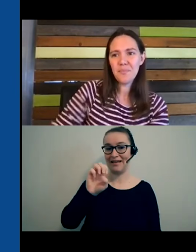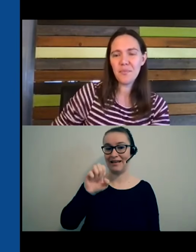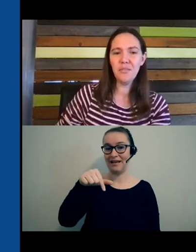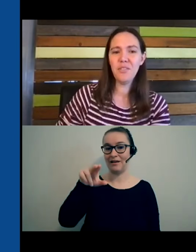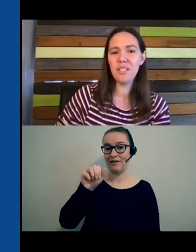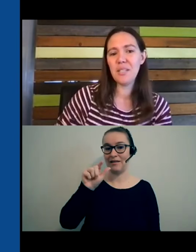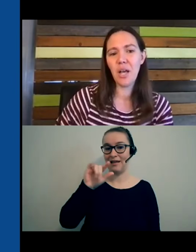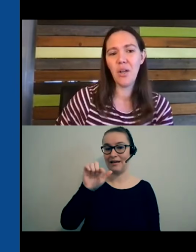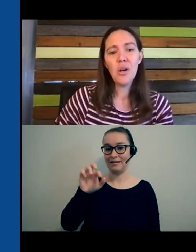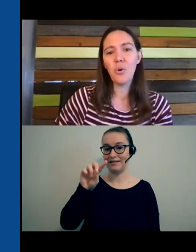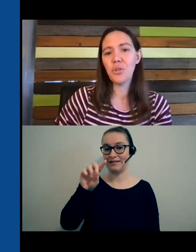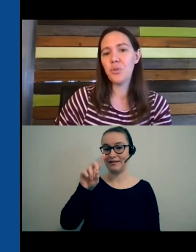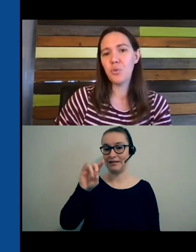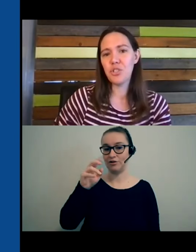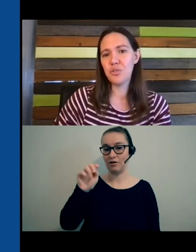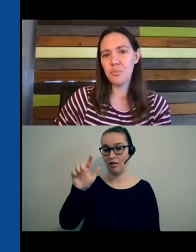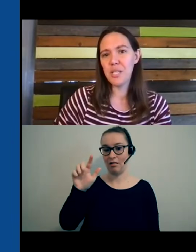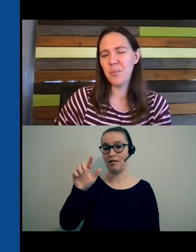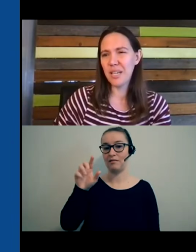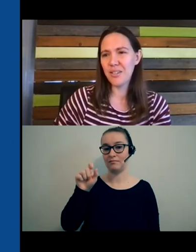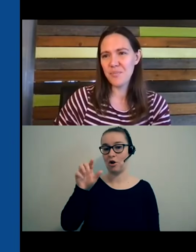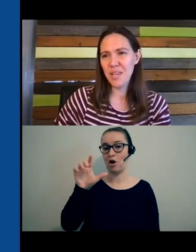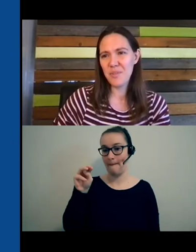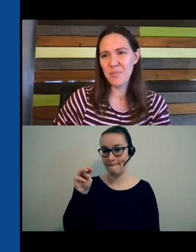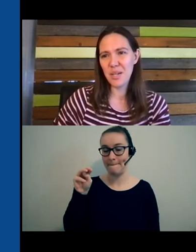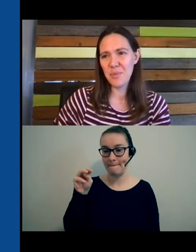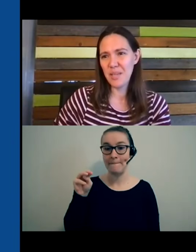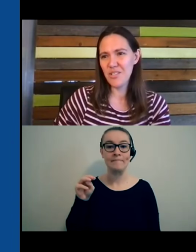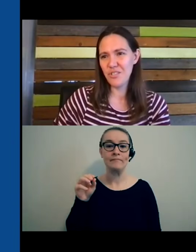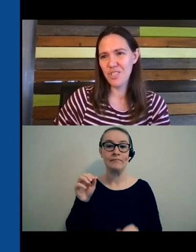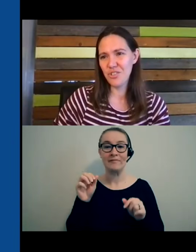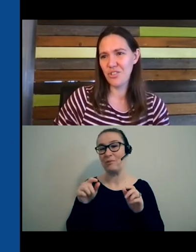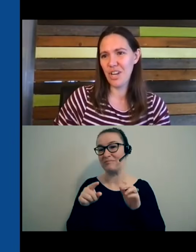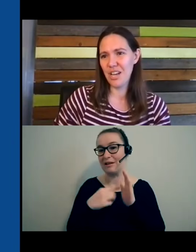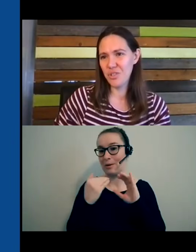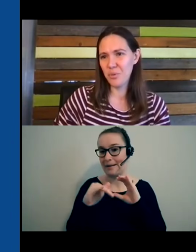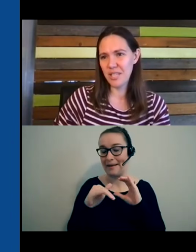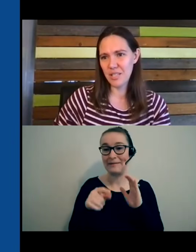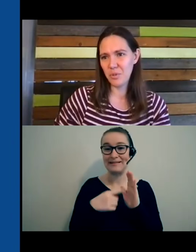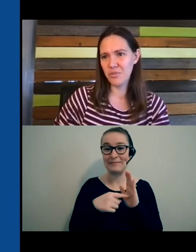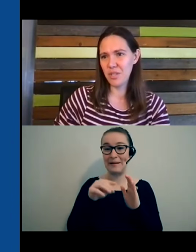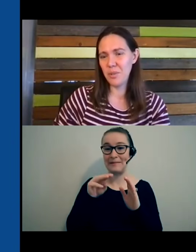via email, or you can reach us through Meetup, but I know sometimes Meetup's messaging features are not super accessible for some people,